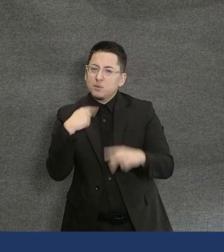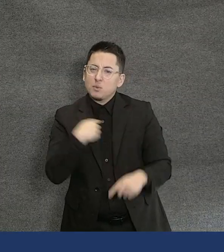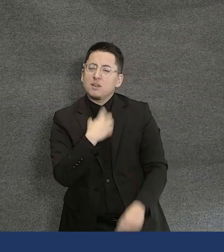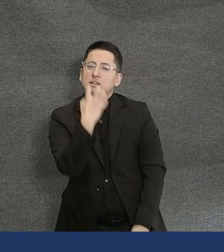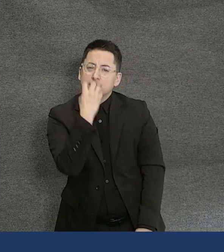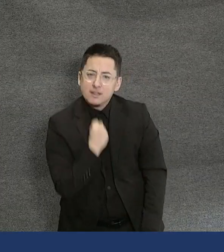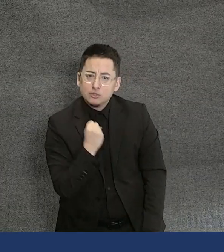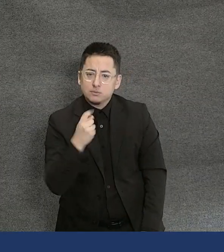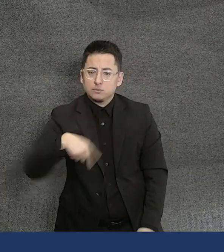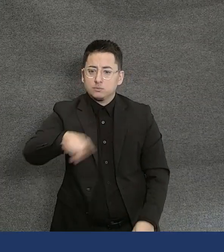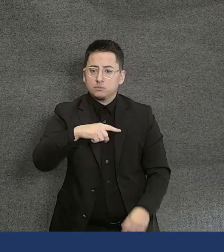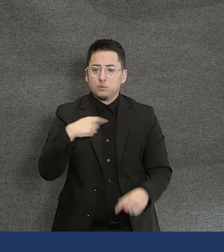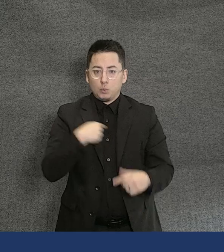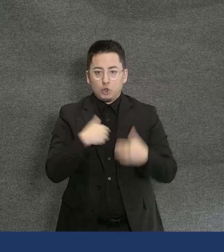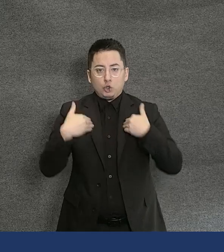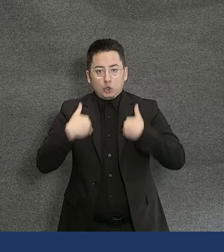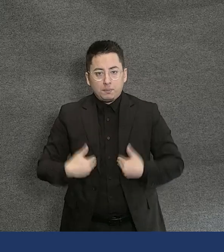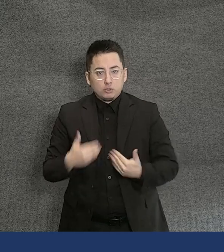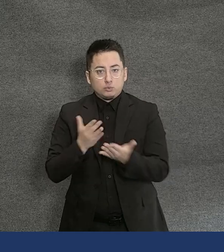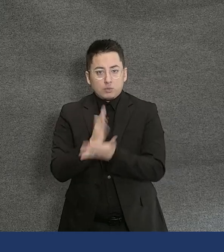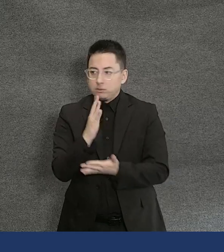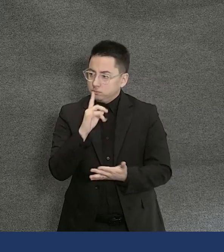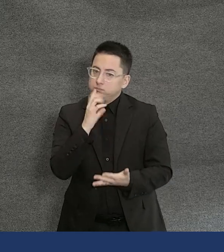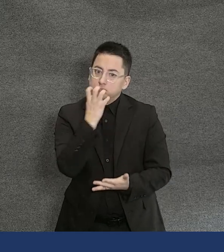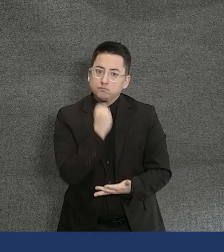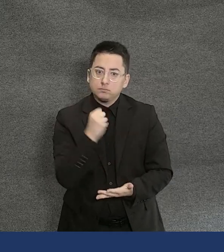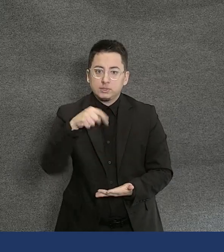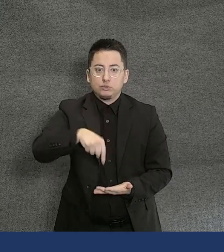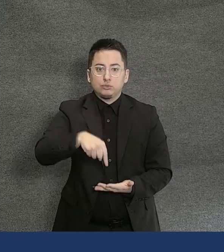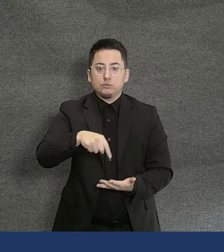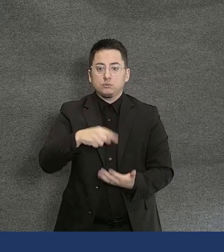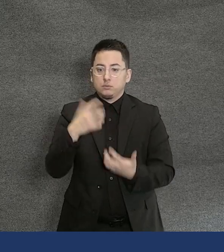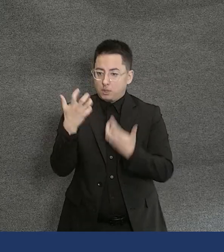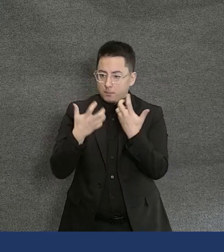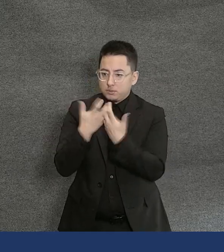It says accommodations are not something to be ashamed of or something to be considered a burden.